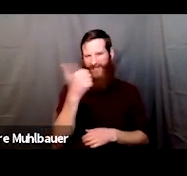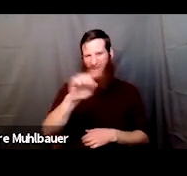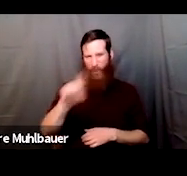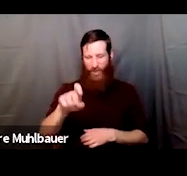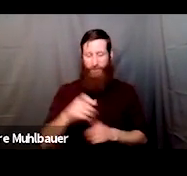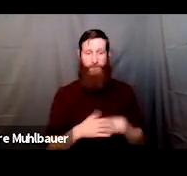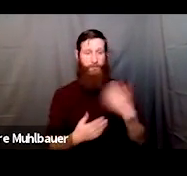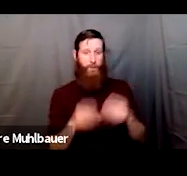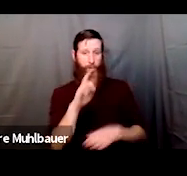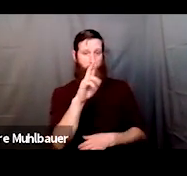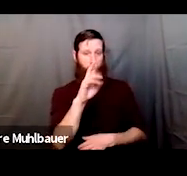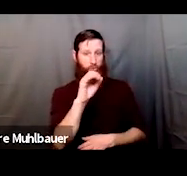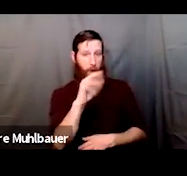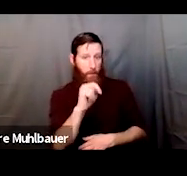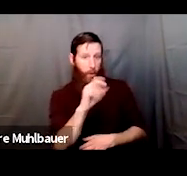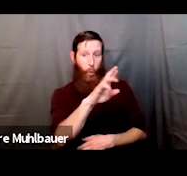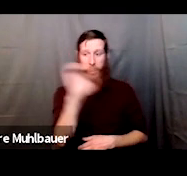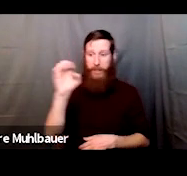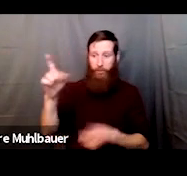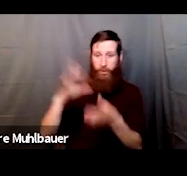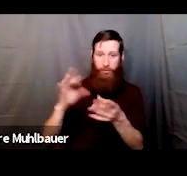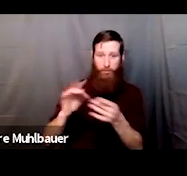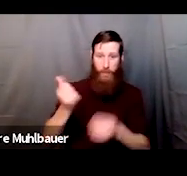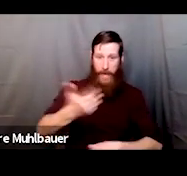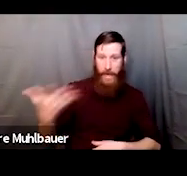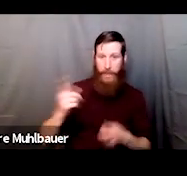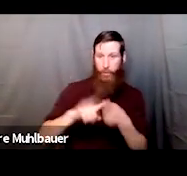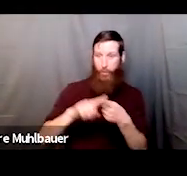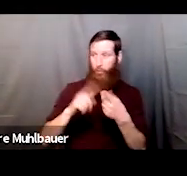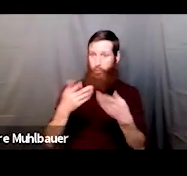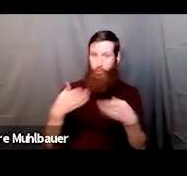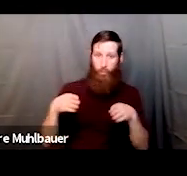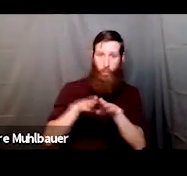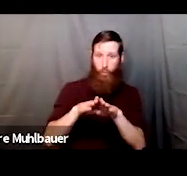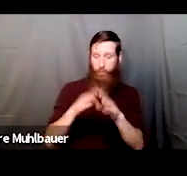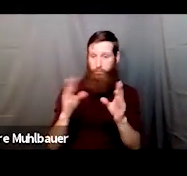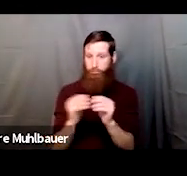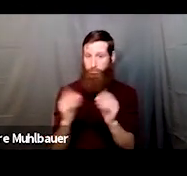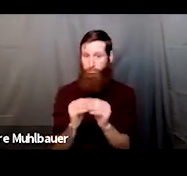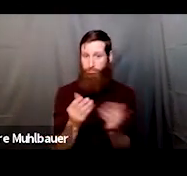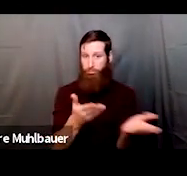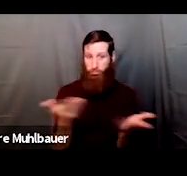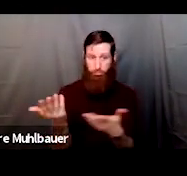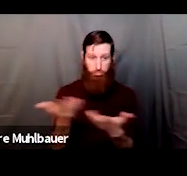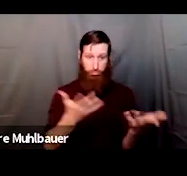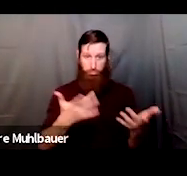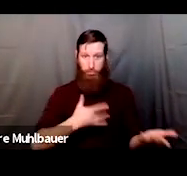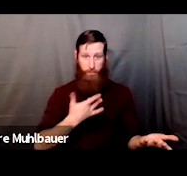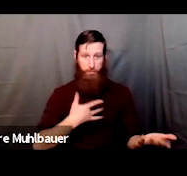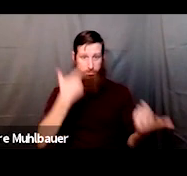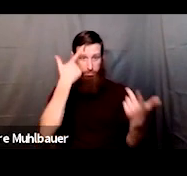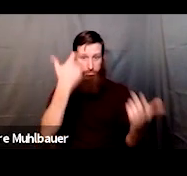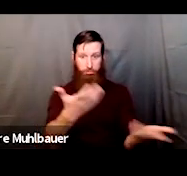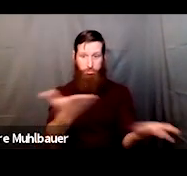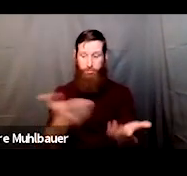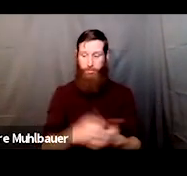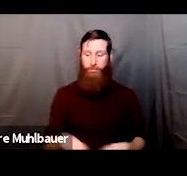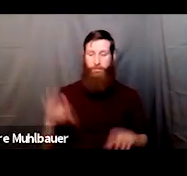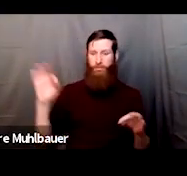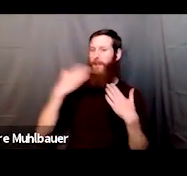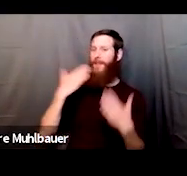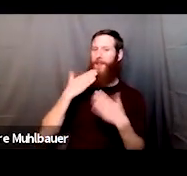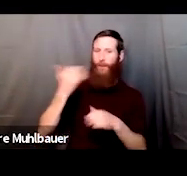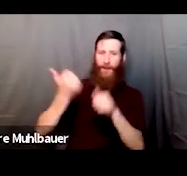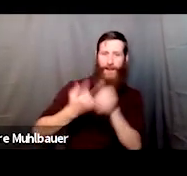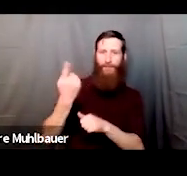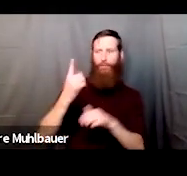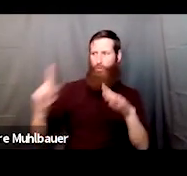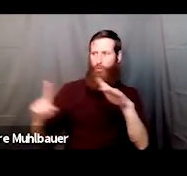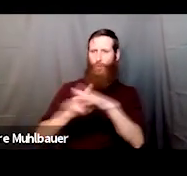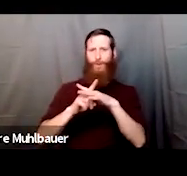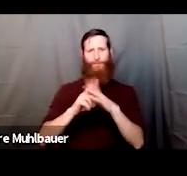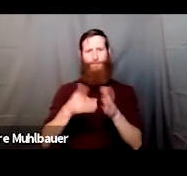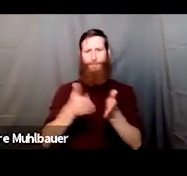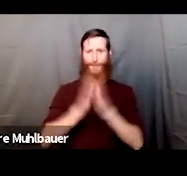Robin or Eudore, would you like to say anything to close out the class this evening?